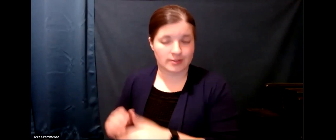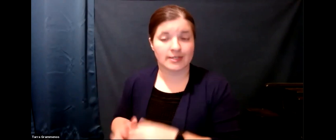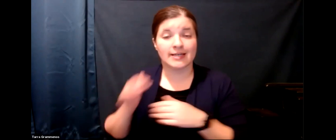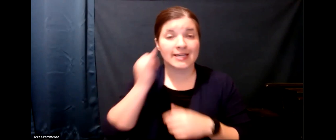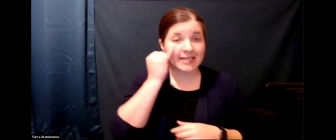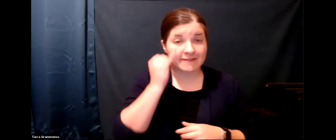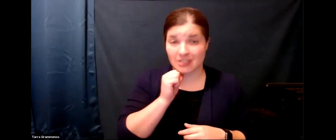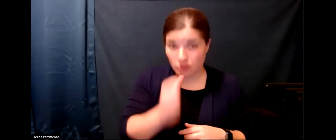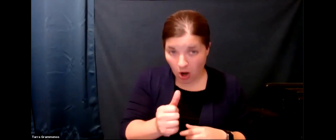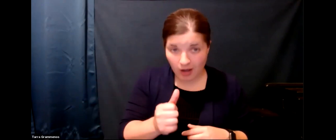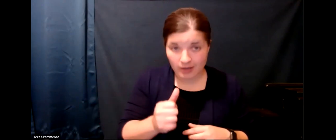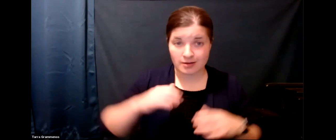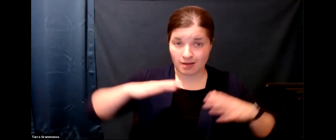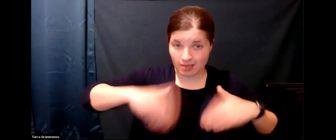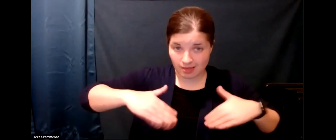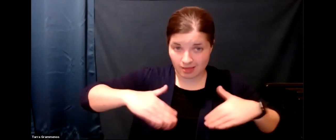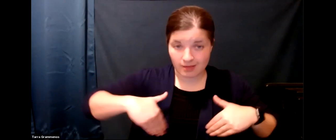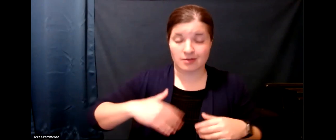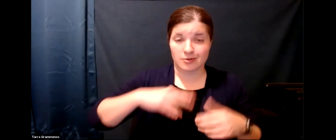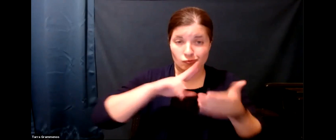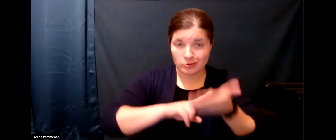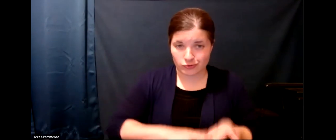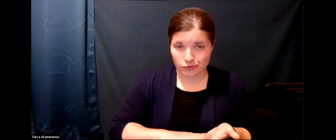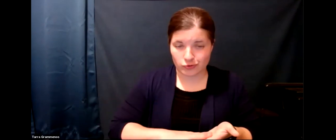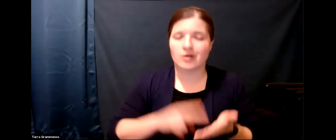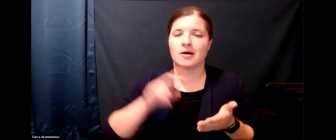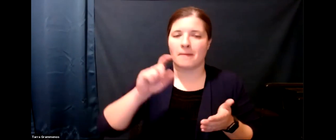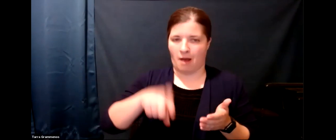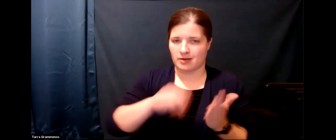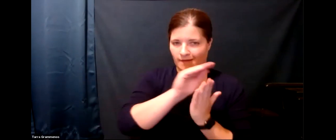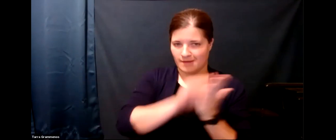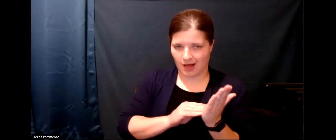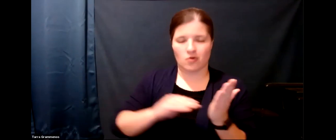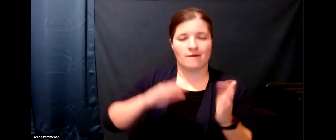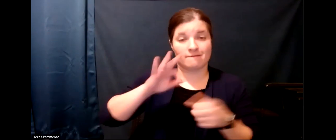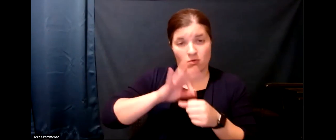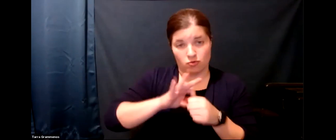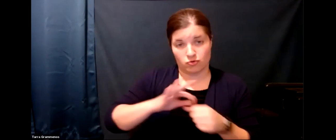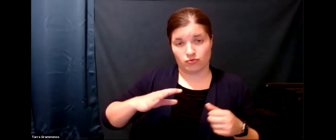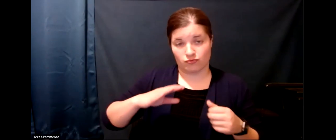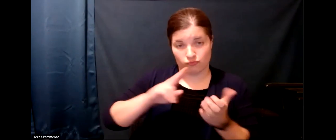registration applicable, a completed voter registration application.